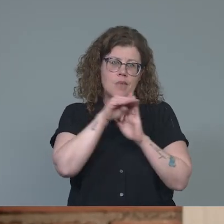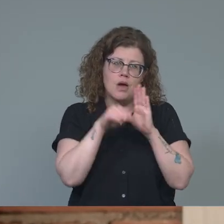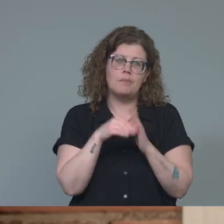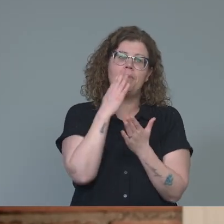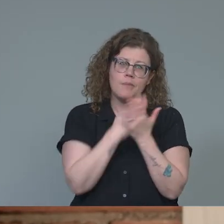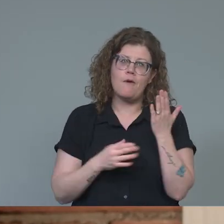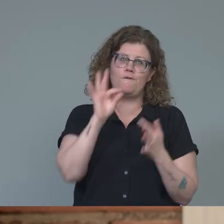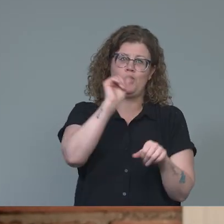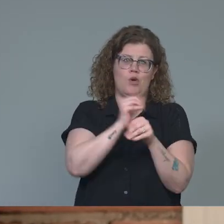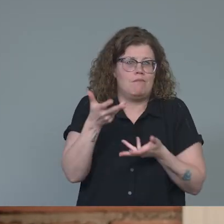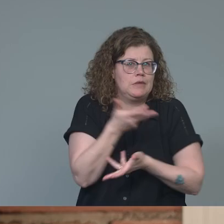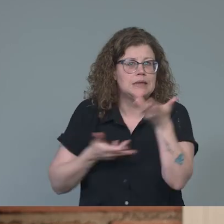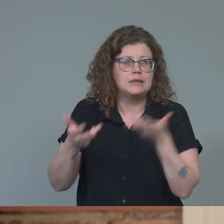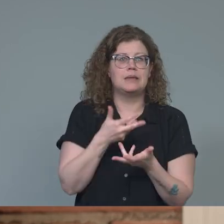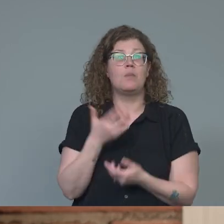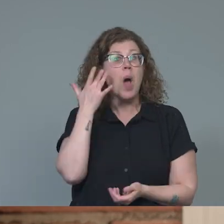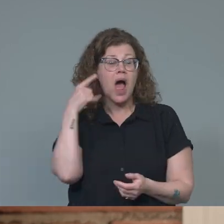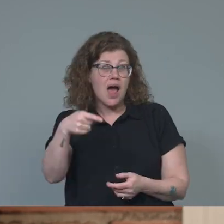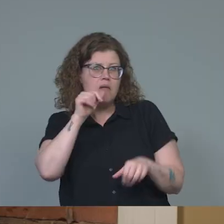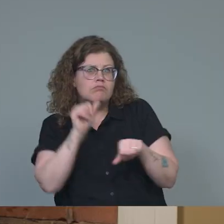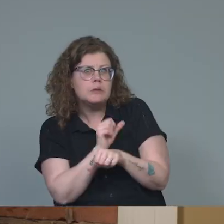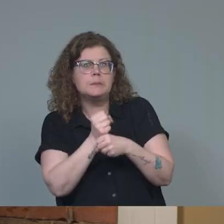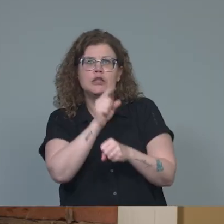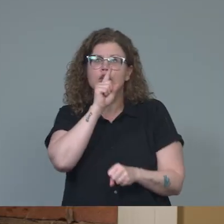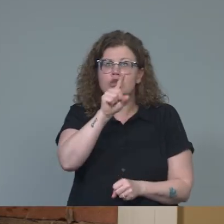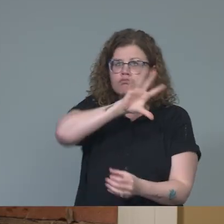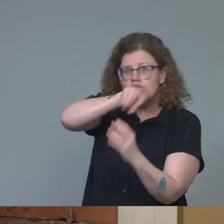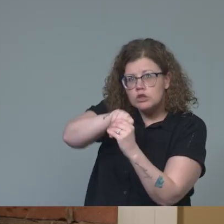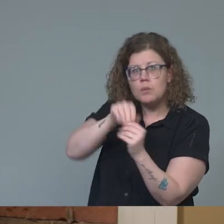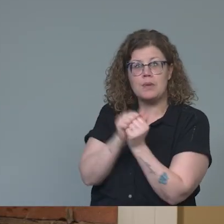that there's Indigenous representation on your project team, that we seek out inclusion in all